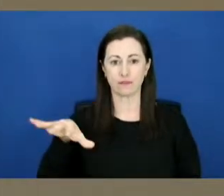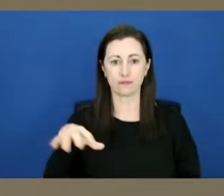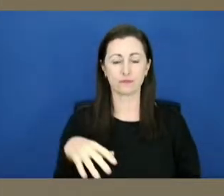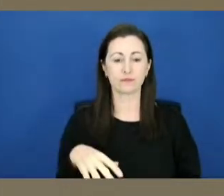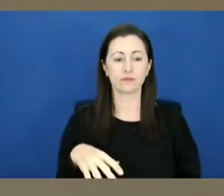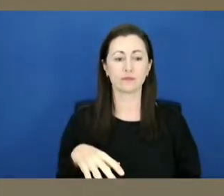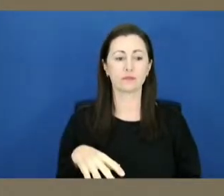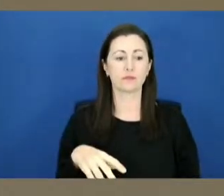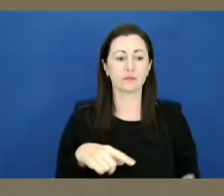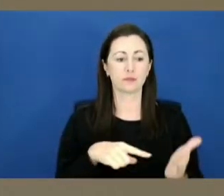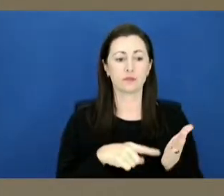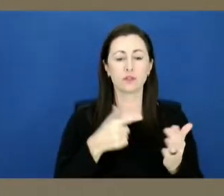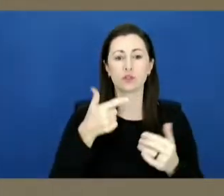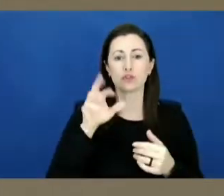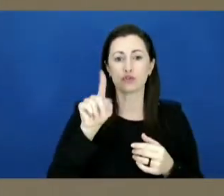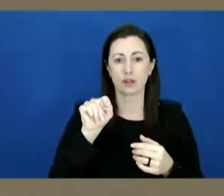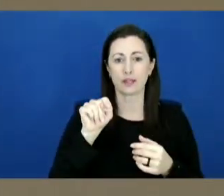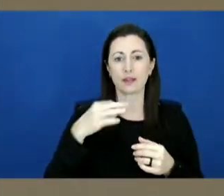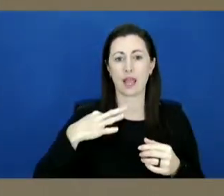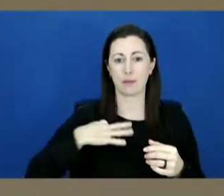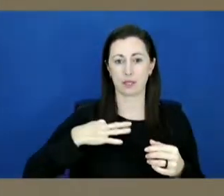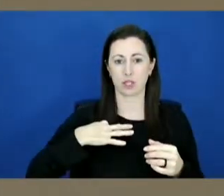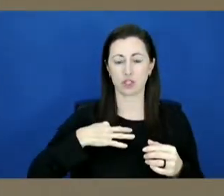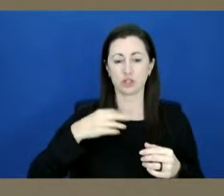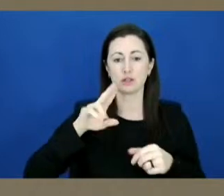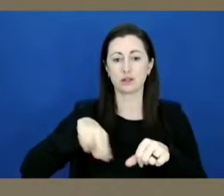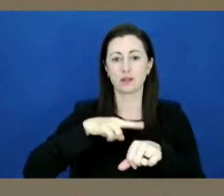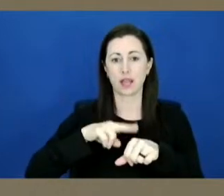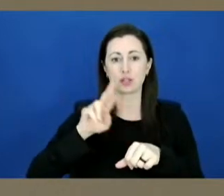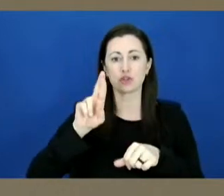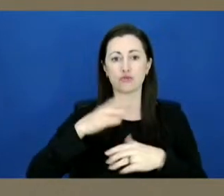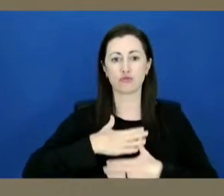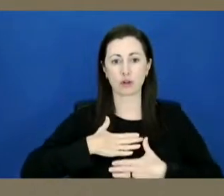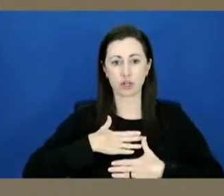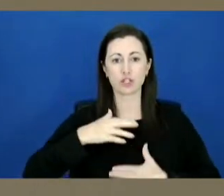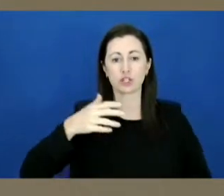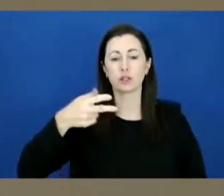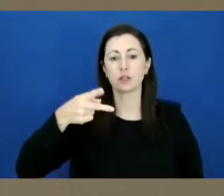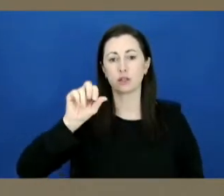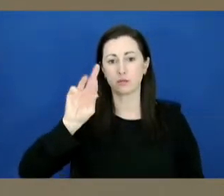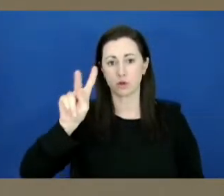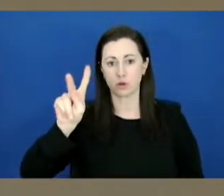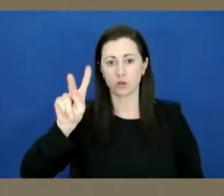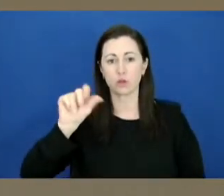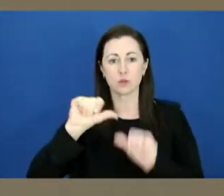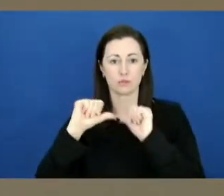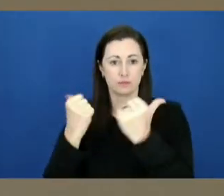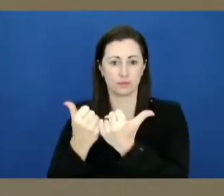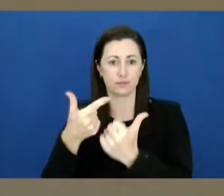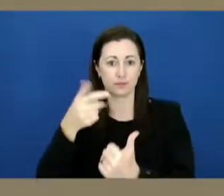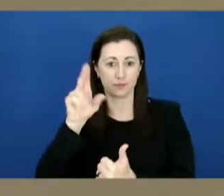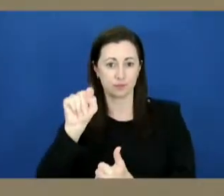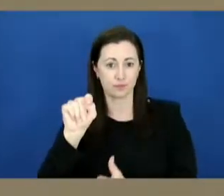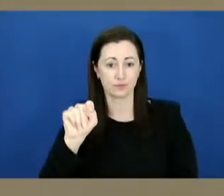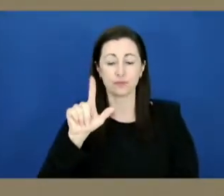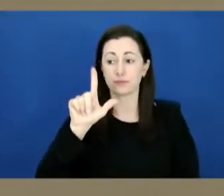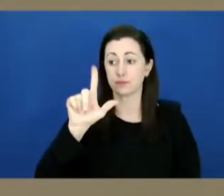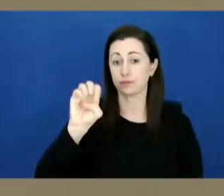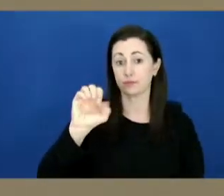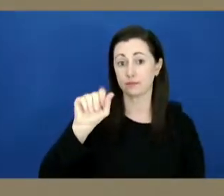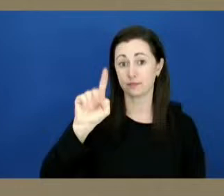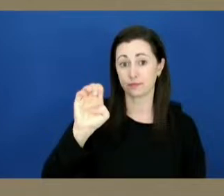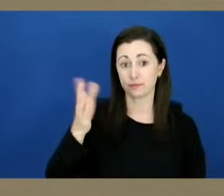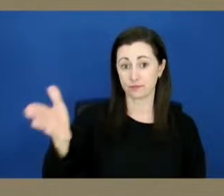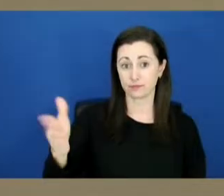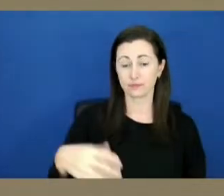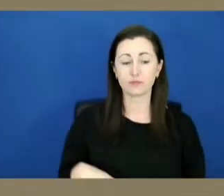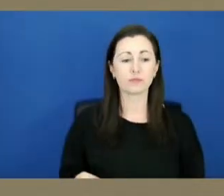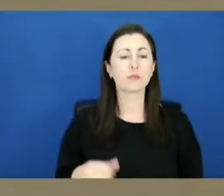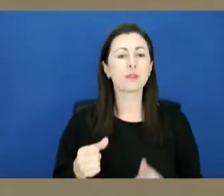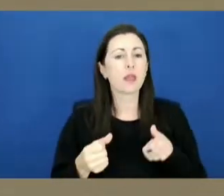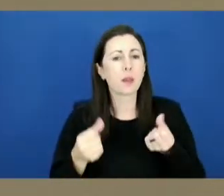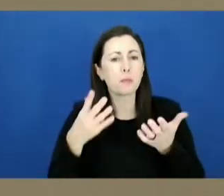ITEM 25-0255, THIS IS A GRANT